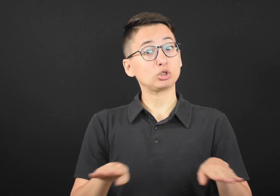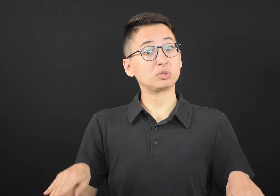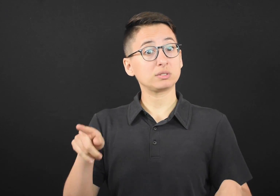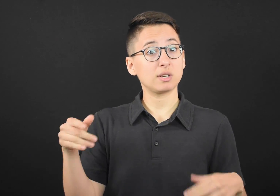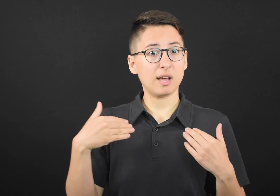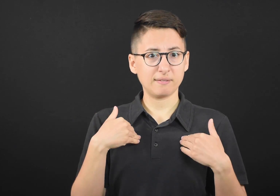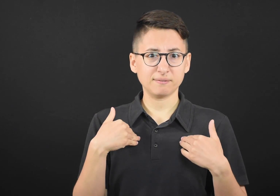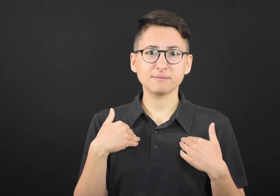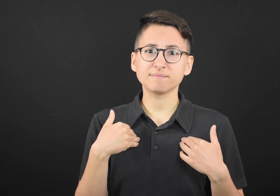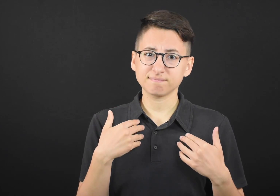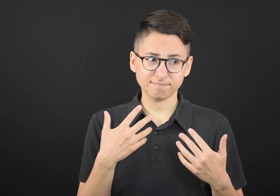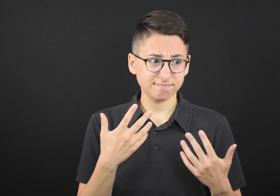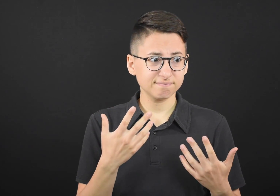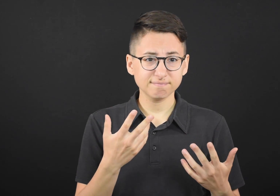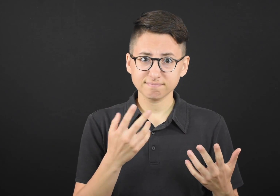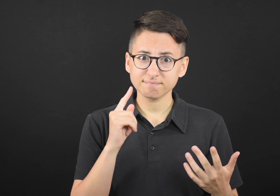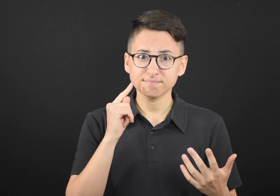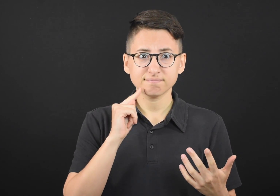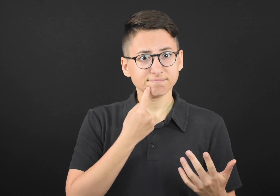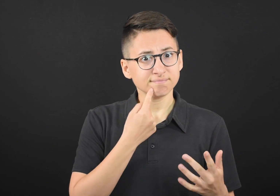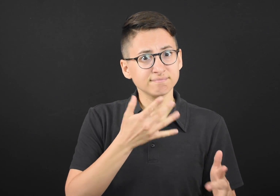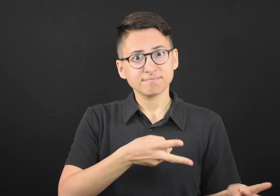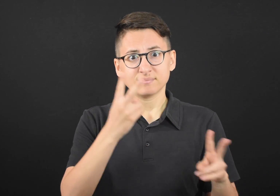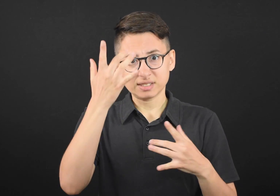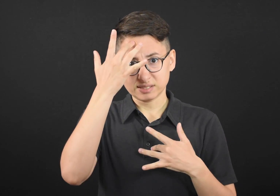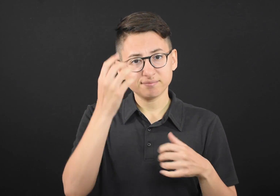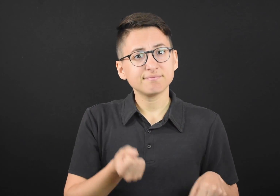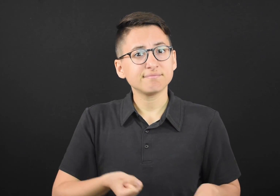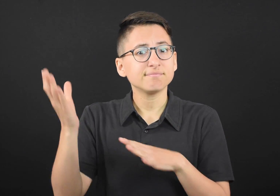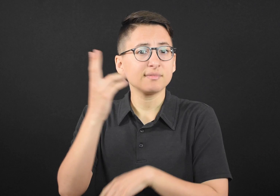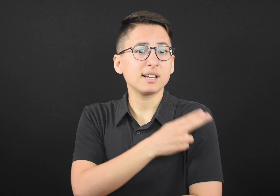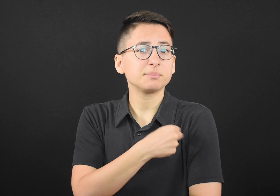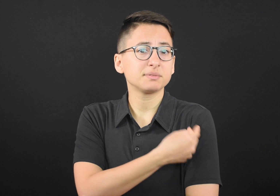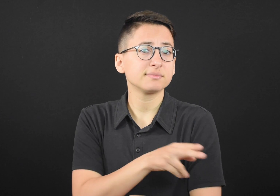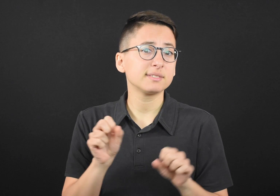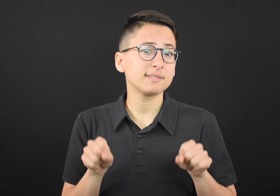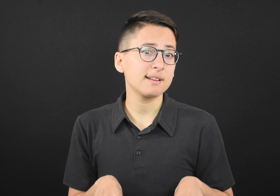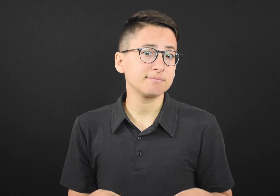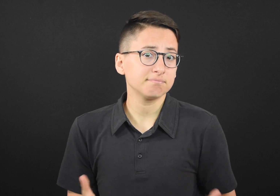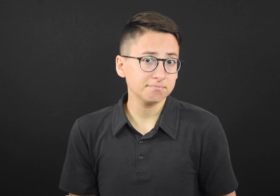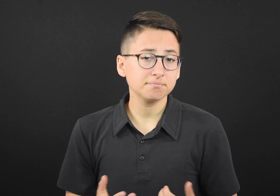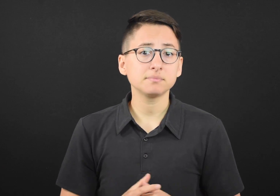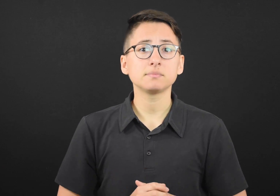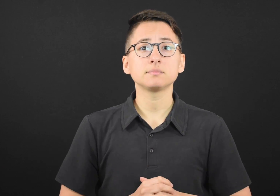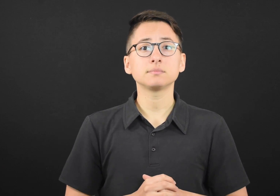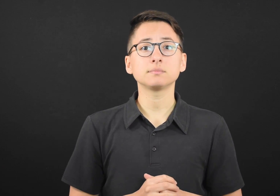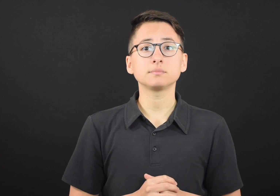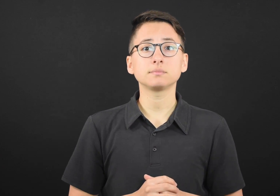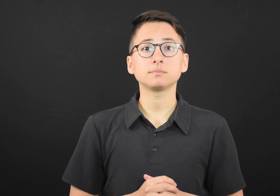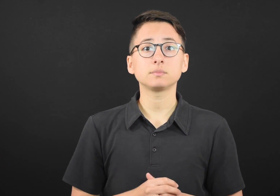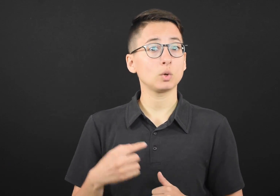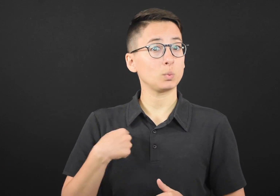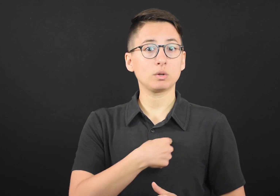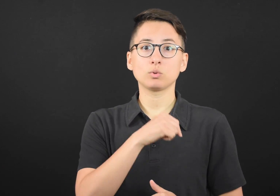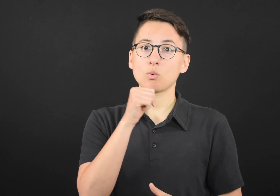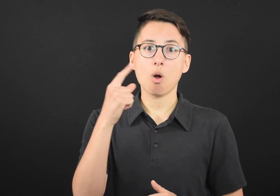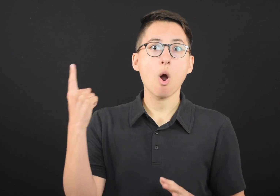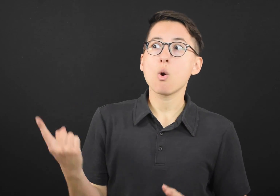children still get very sick and require hospitalization. We don’t always